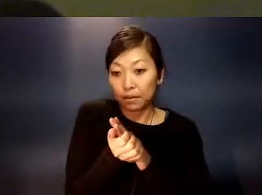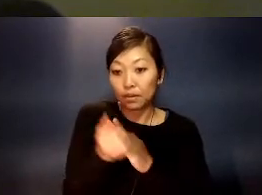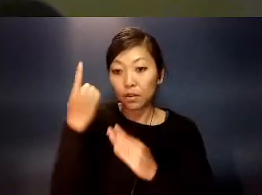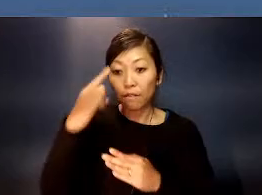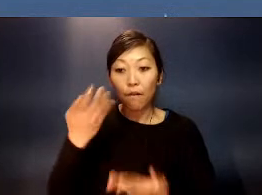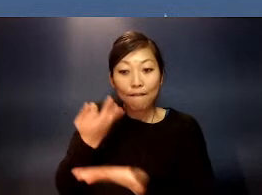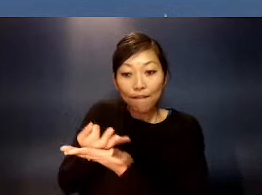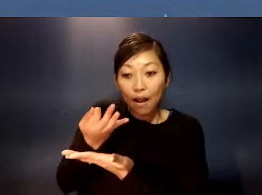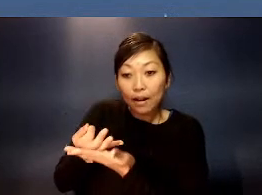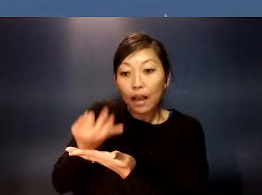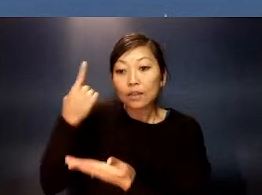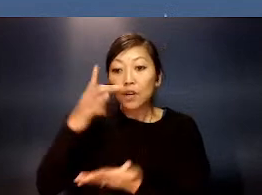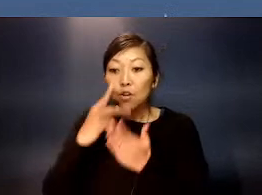SO, I SEE FIRST IN QUEUE WE HAVE COUNCIL MEMBER GORDON.